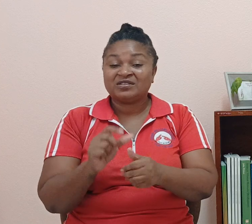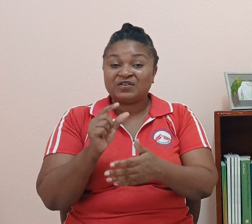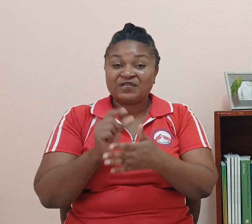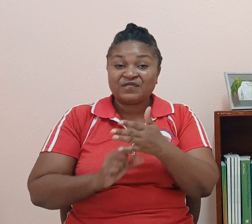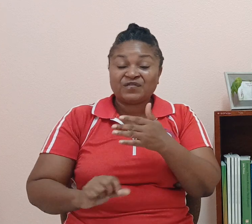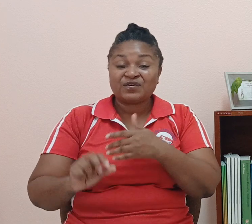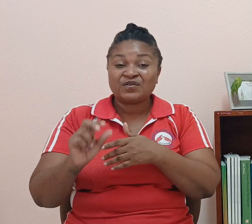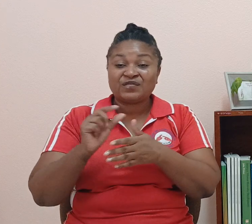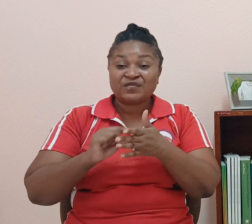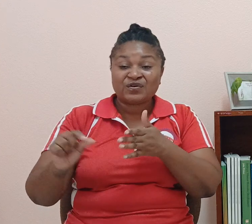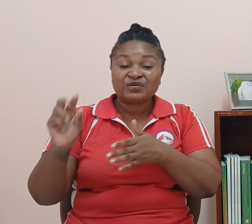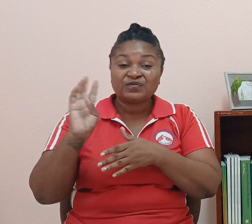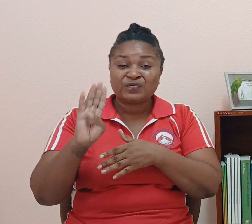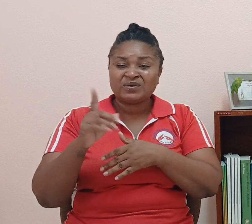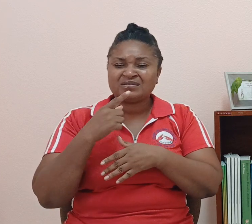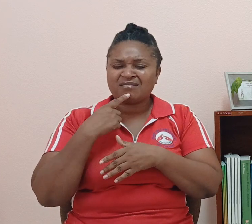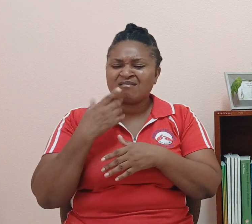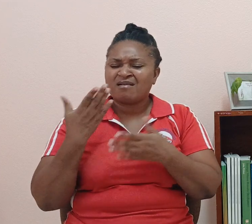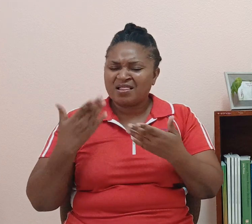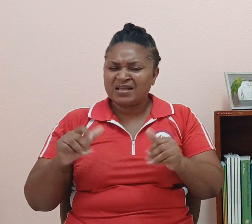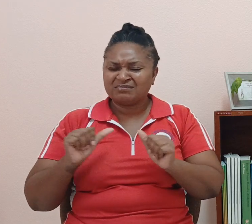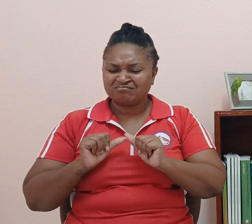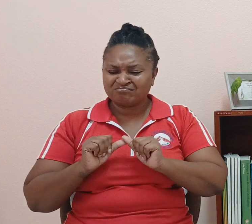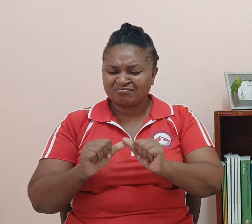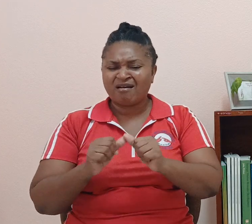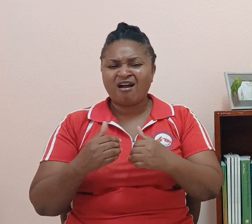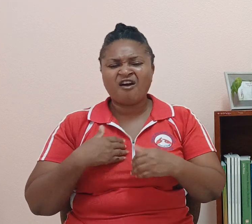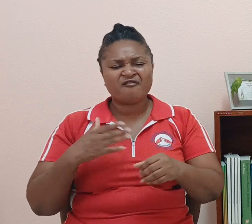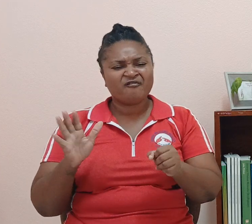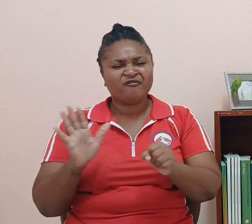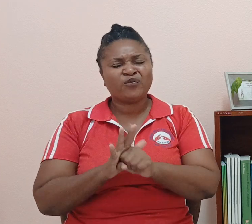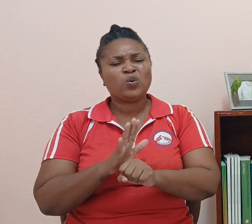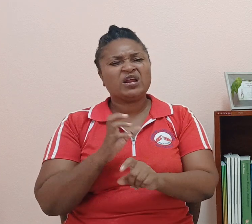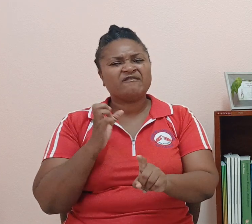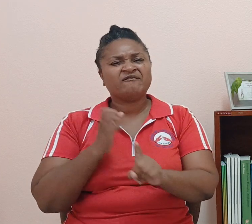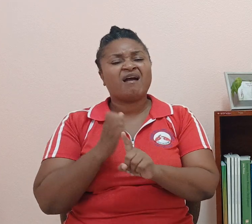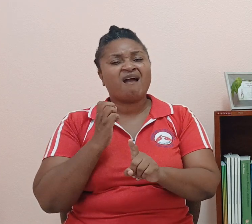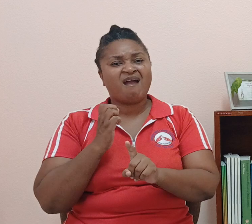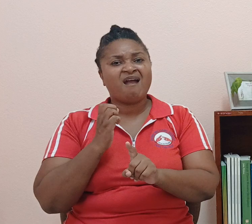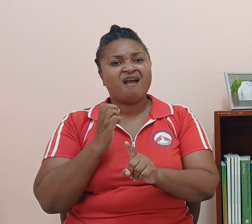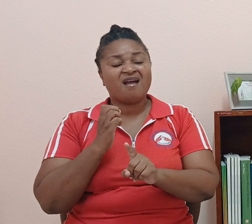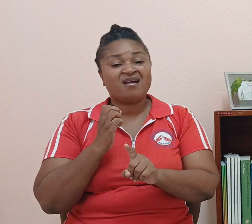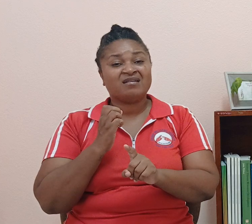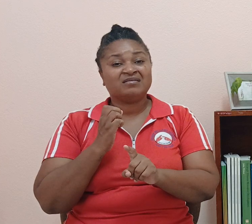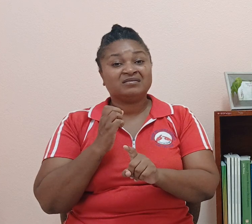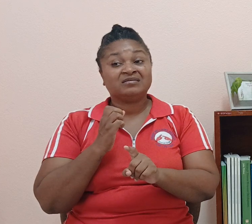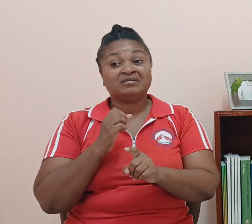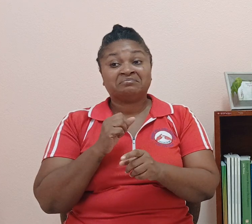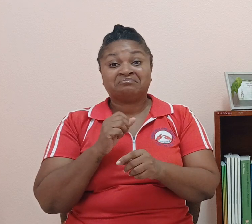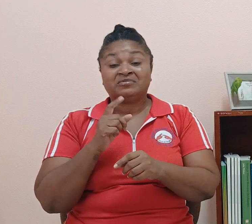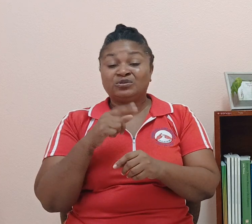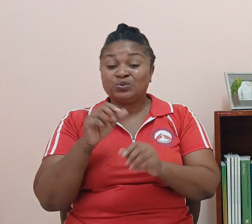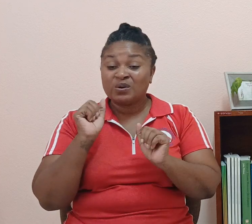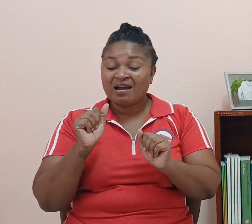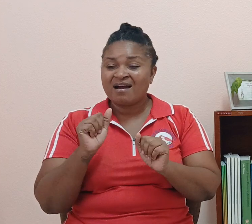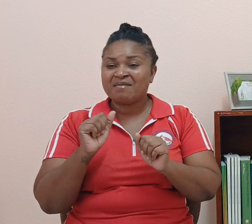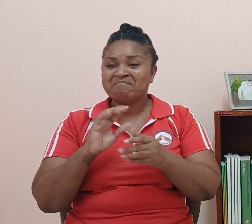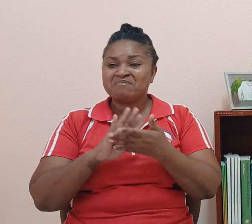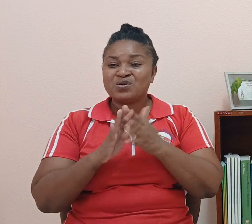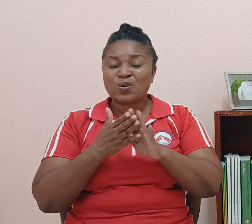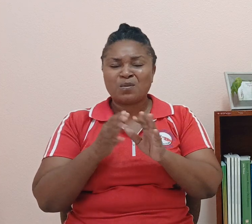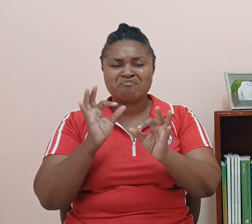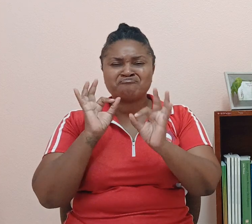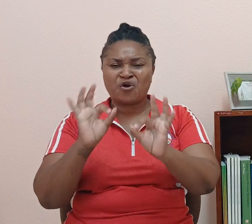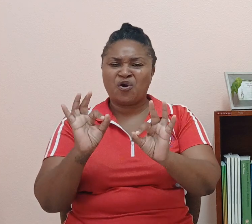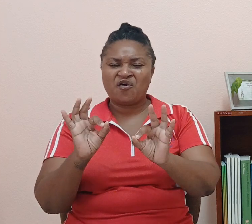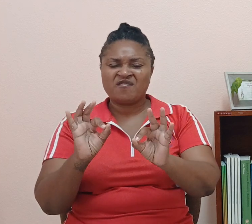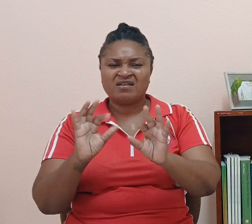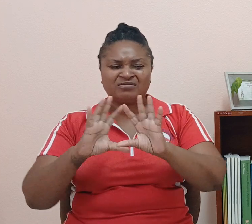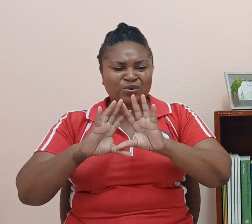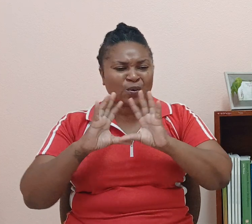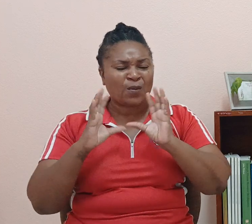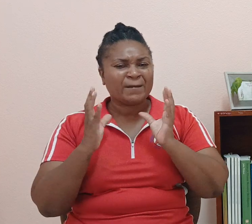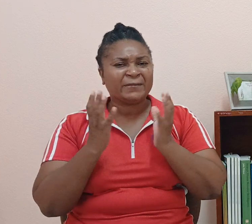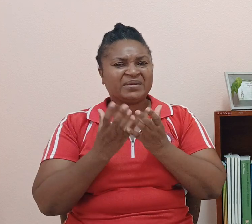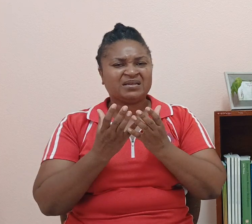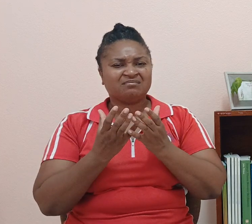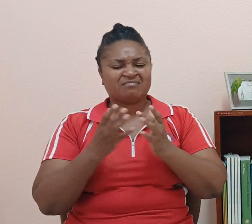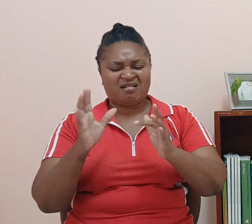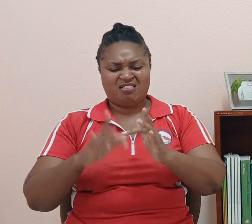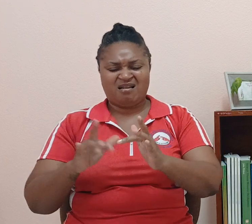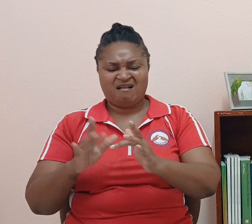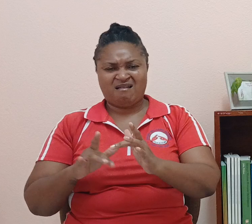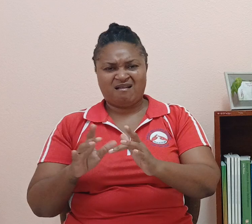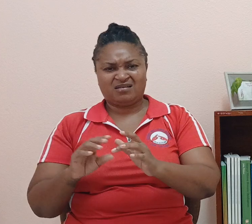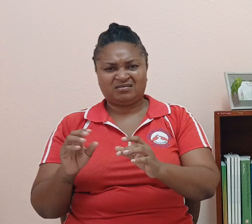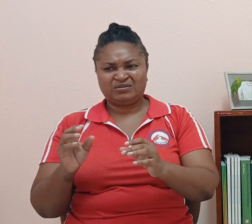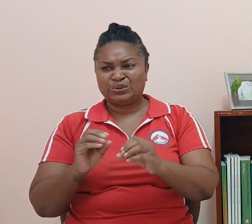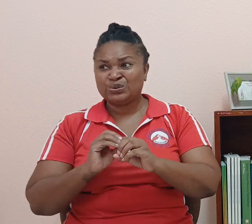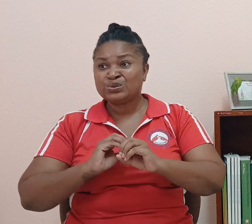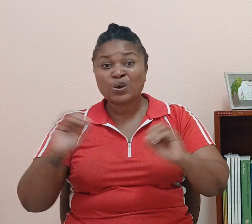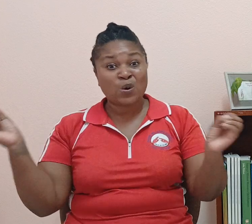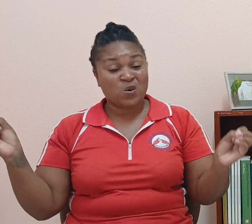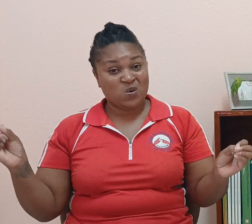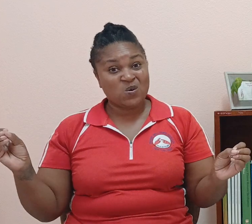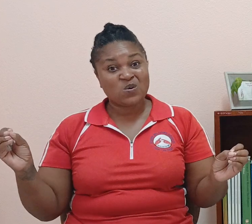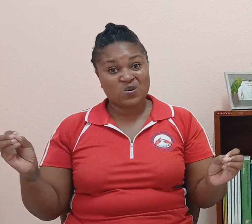steadfastness have its full effect, that you may be perfect and complete, lacking in nothing.